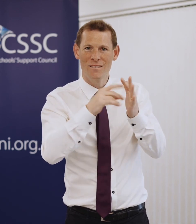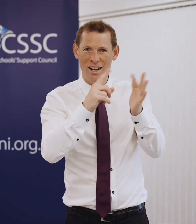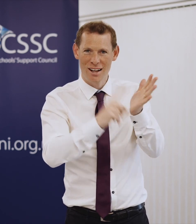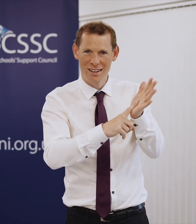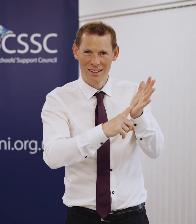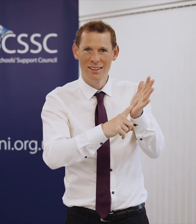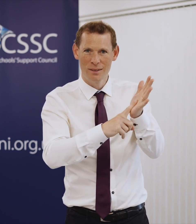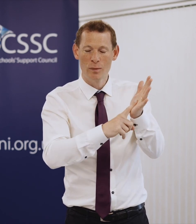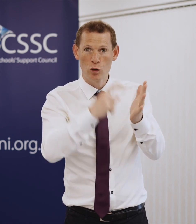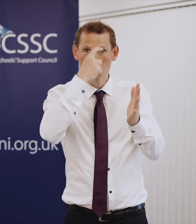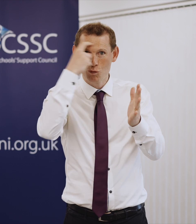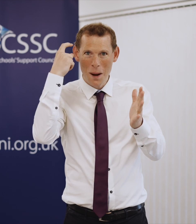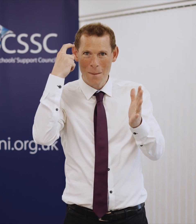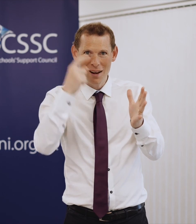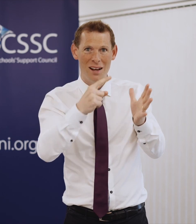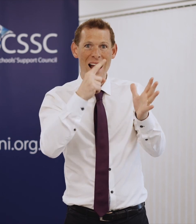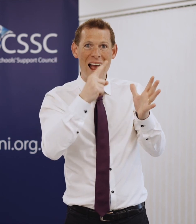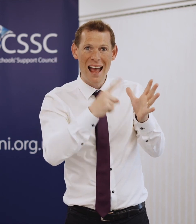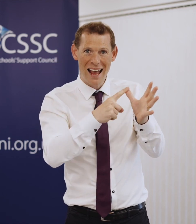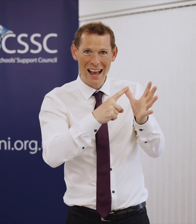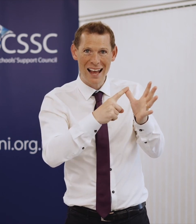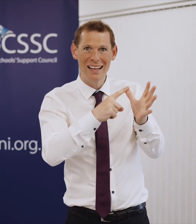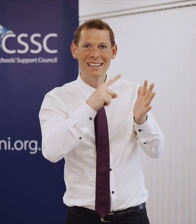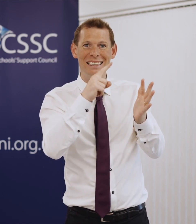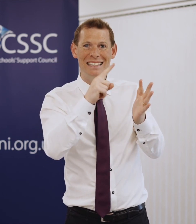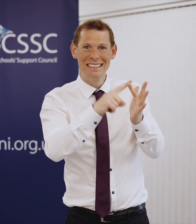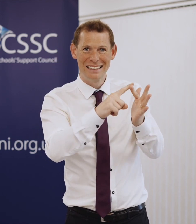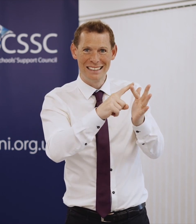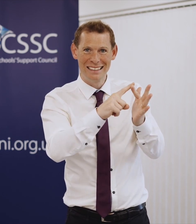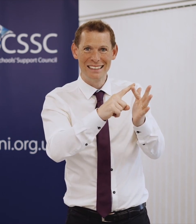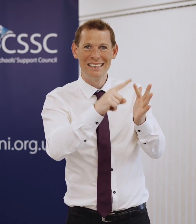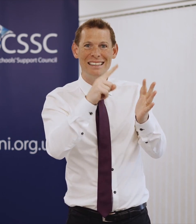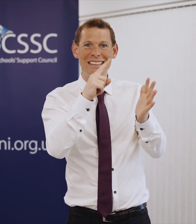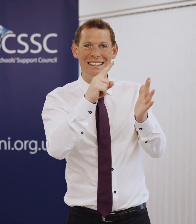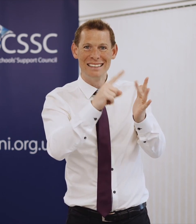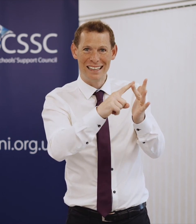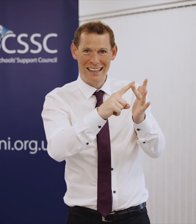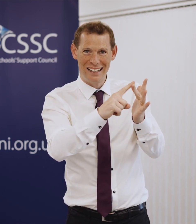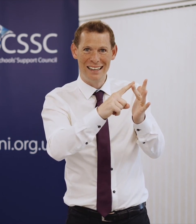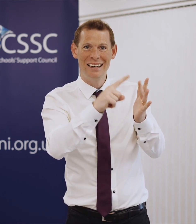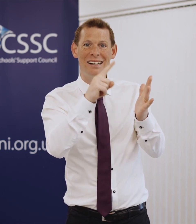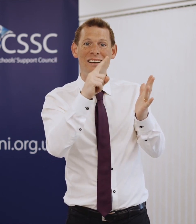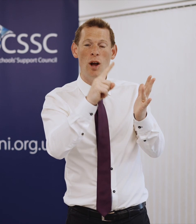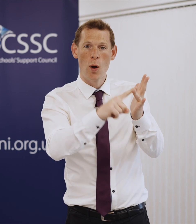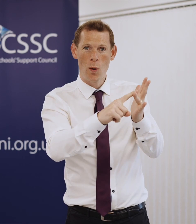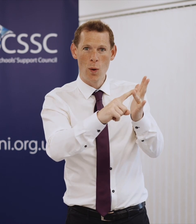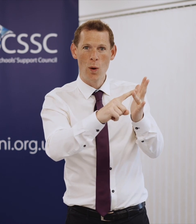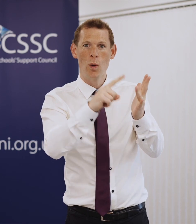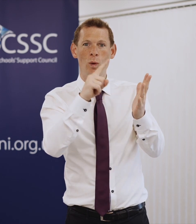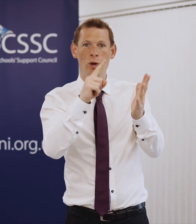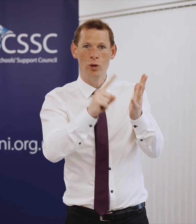Those are your five vowels. So try and remember: five vowels A, E, I, O and U.